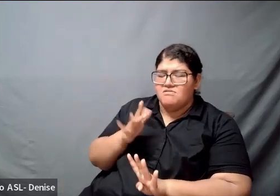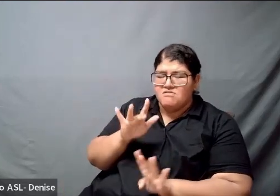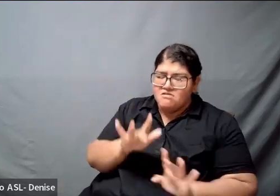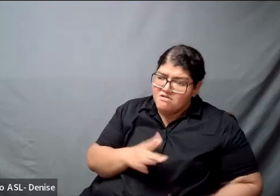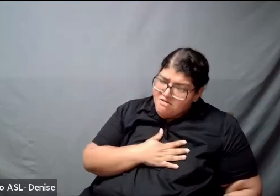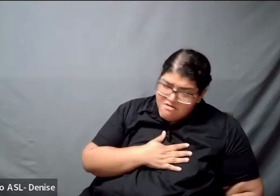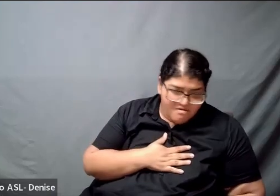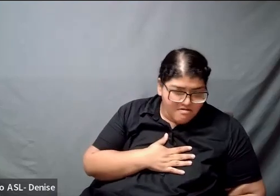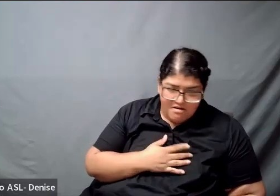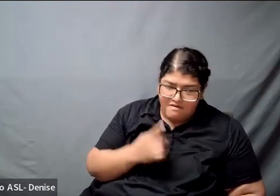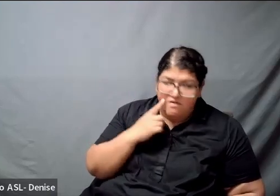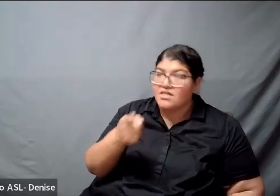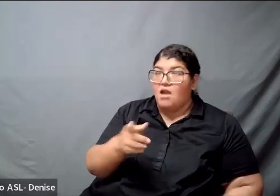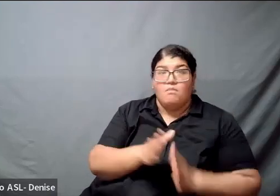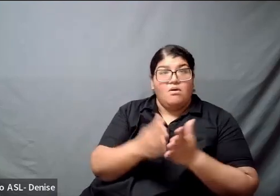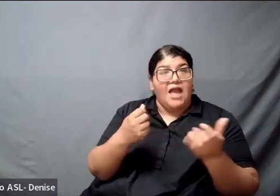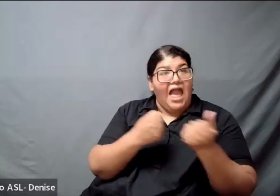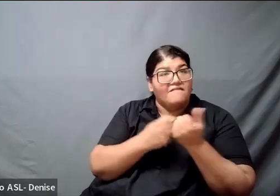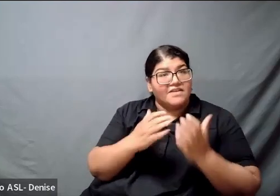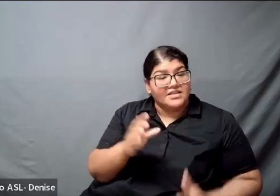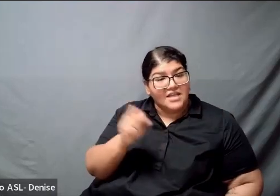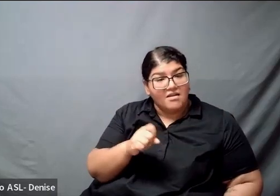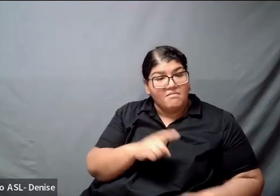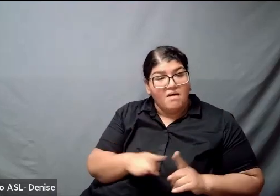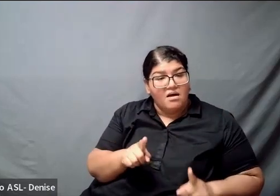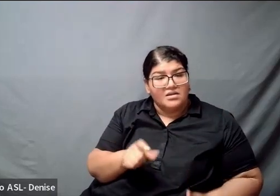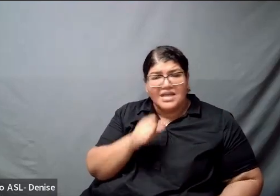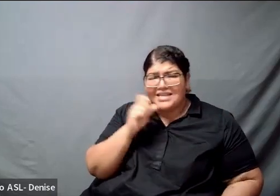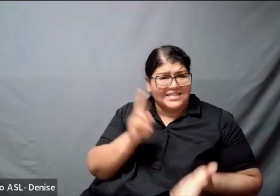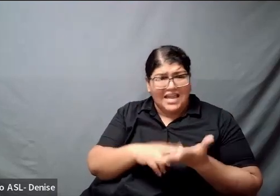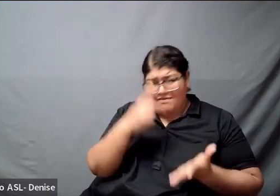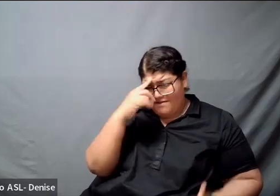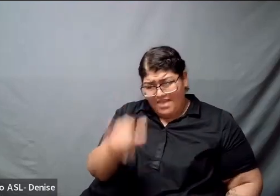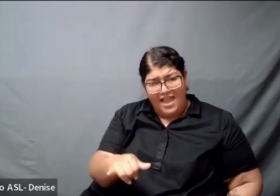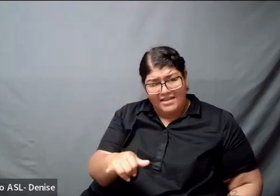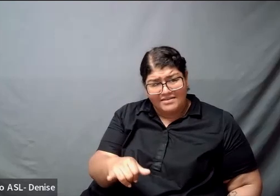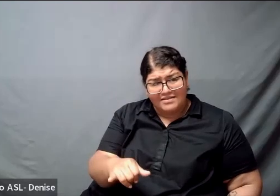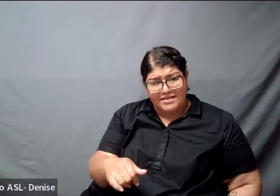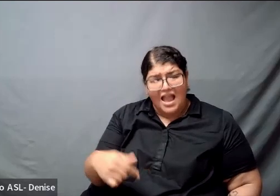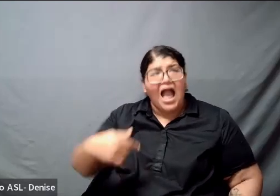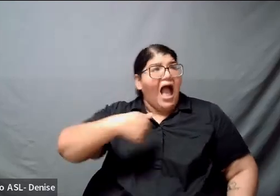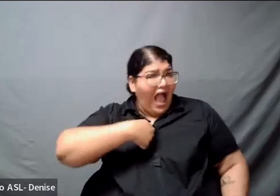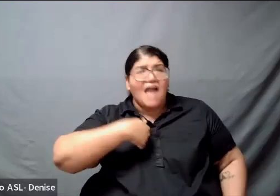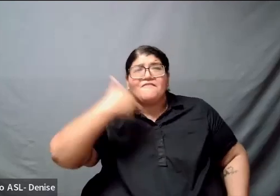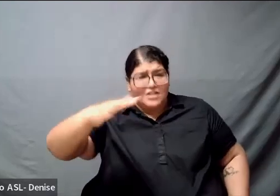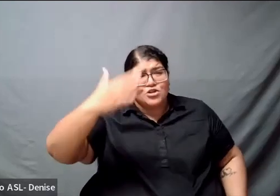of course they're book advocates and they want to be book advocates, but they didn't sign up for that. I knew exactly what I was getting into.